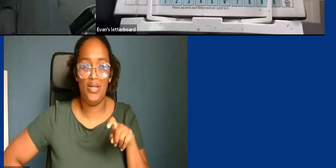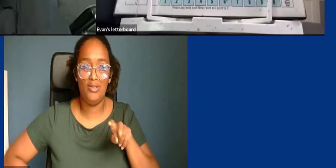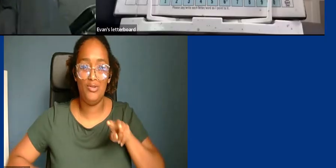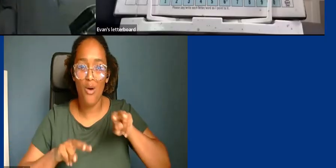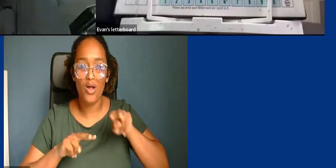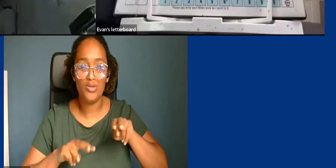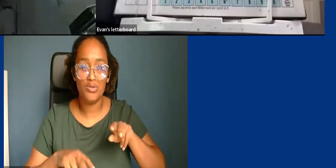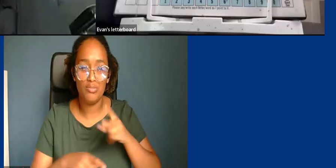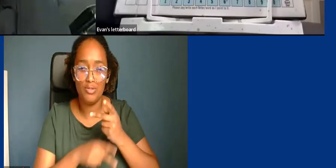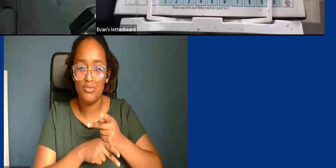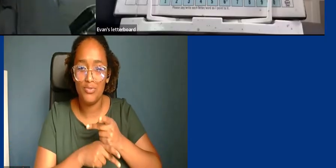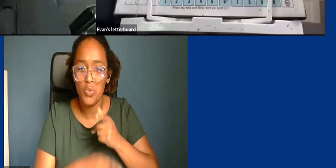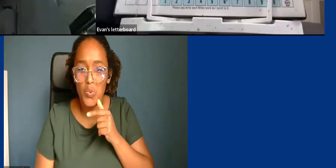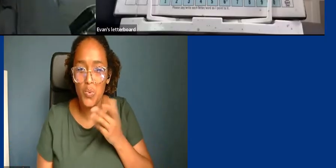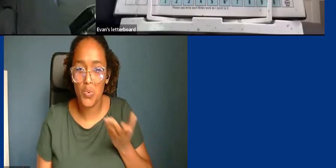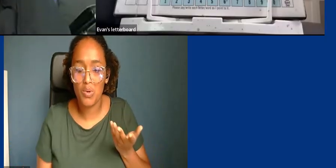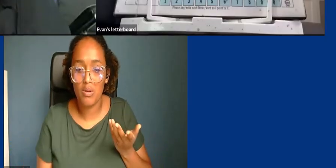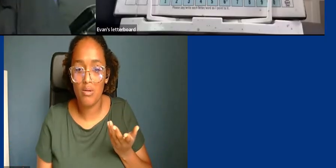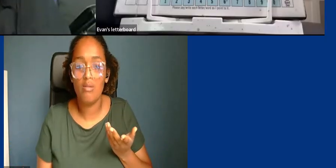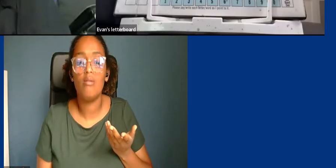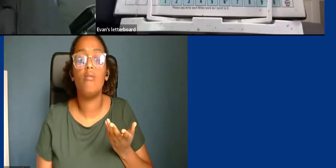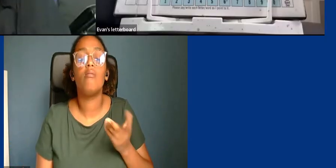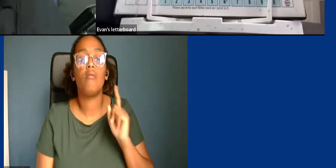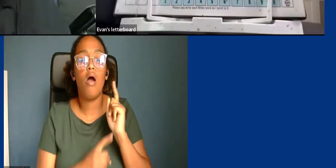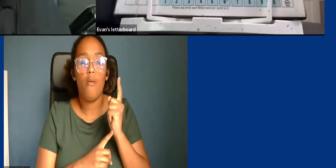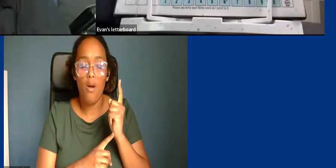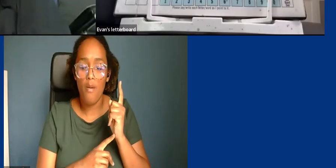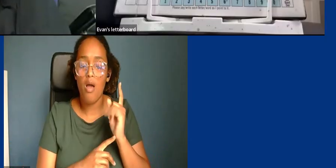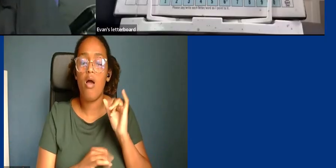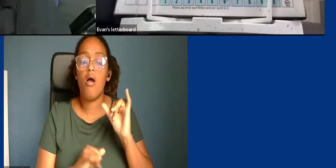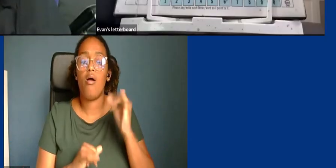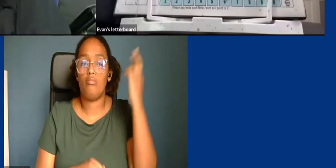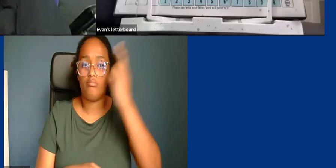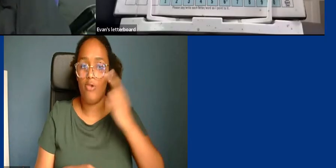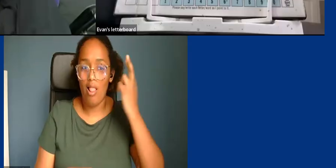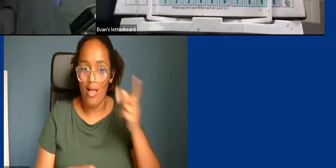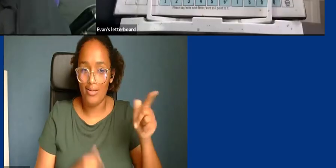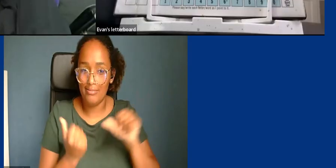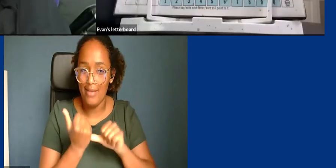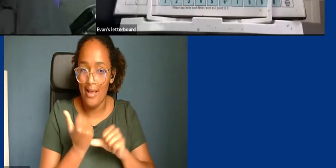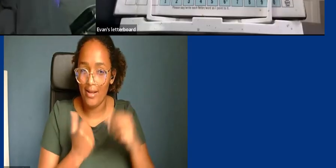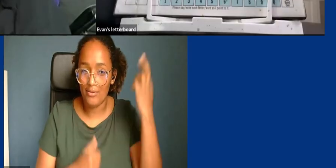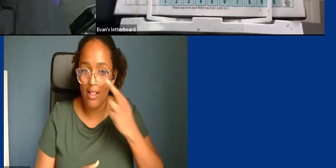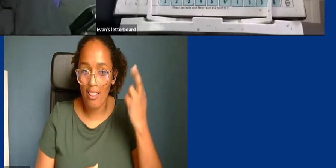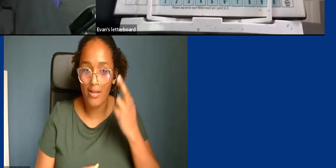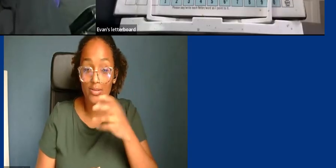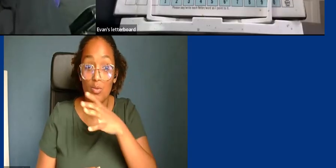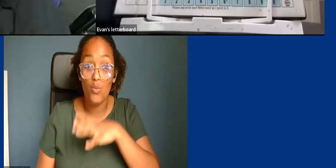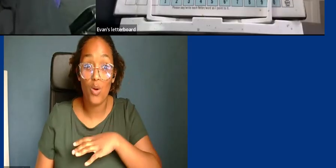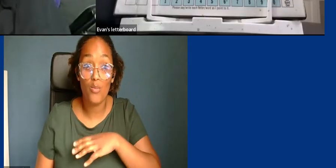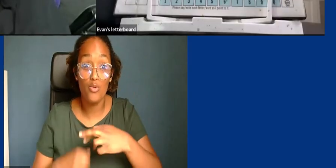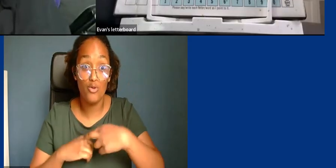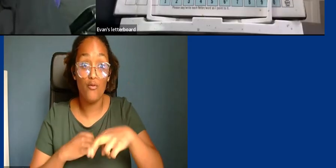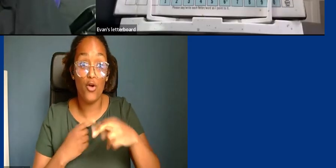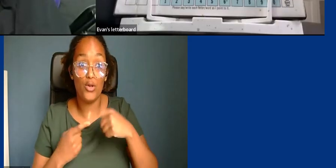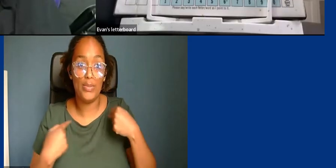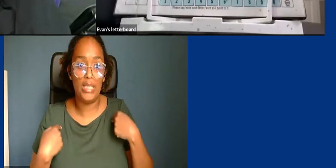After a moment, however, my aide realized that the woman was referring to me, that she